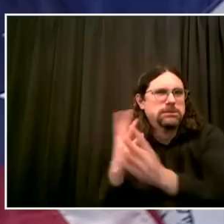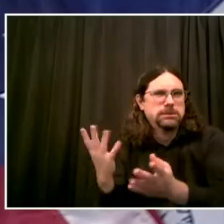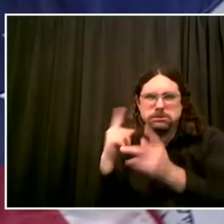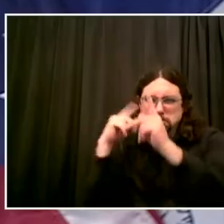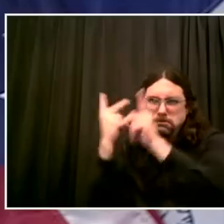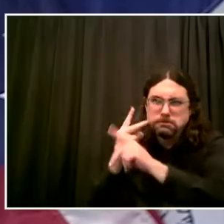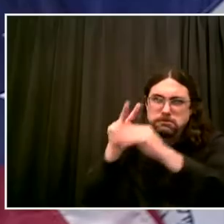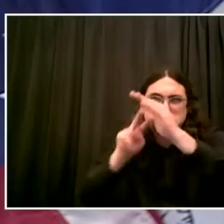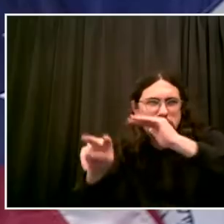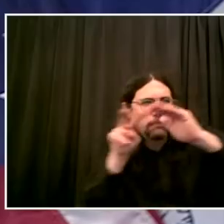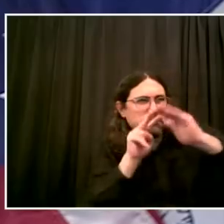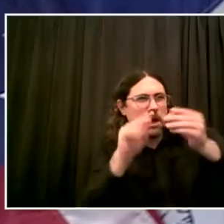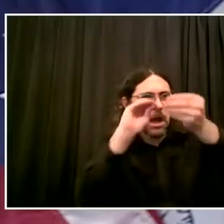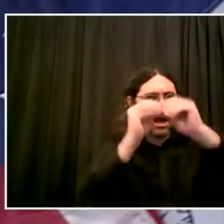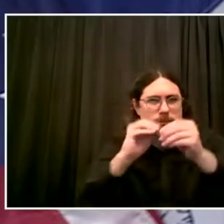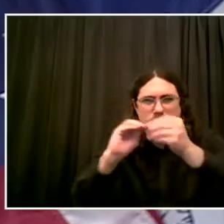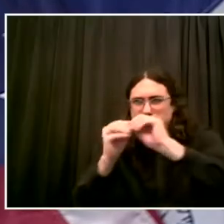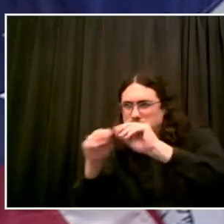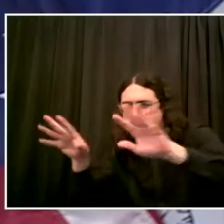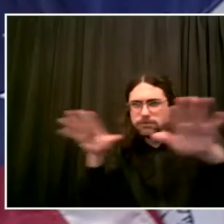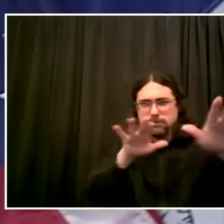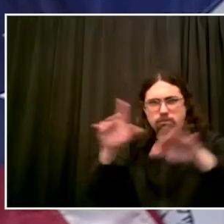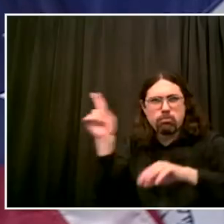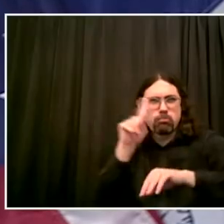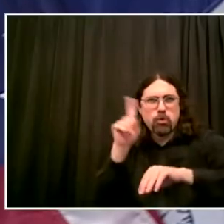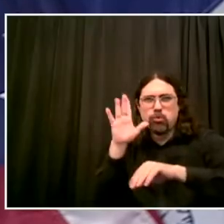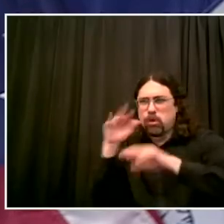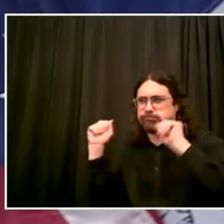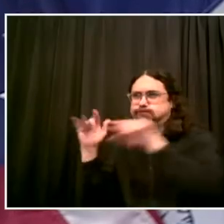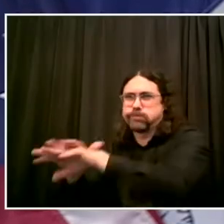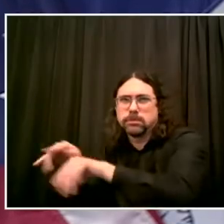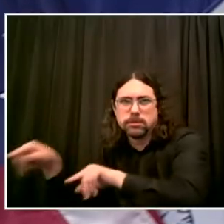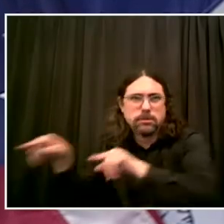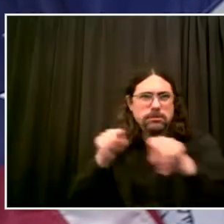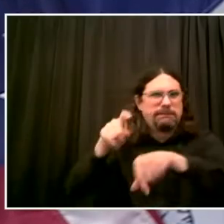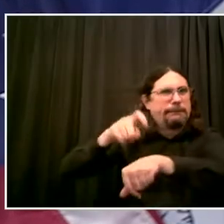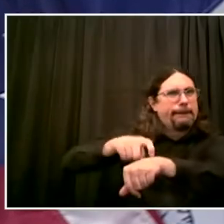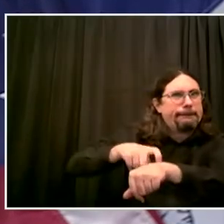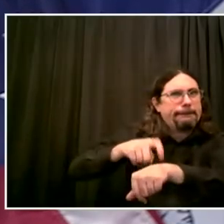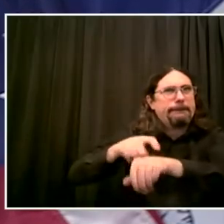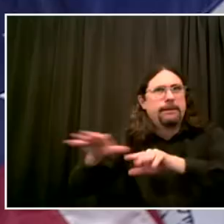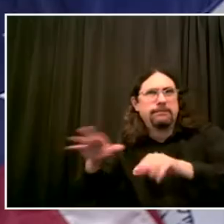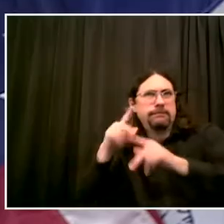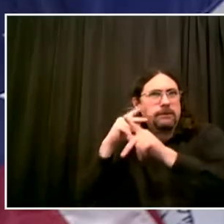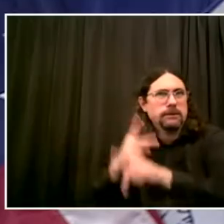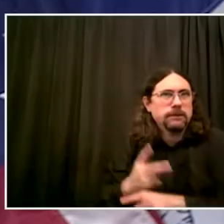LOOK AT WHAT IT WILL TAKE TODO THAT.